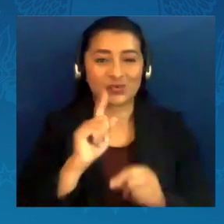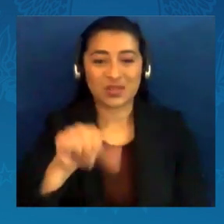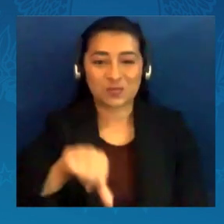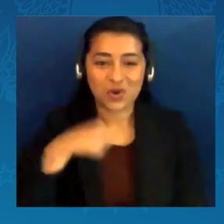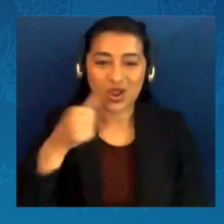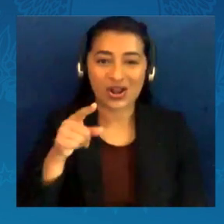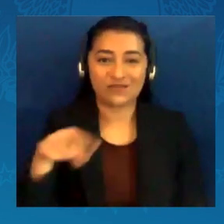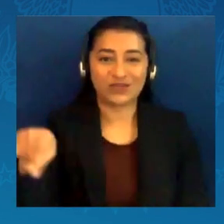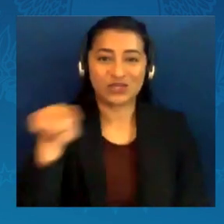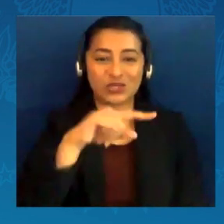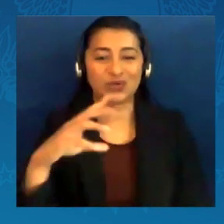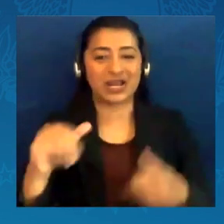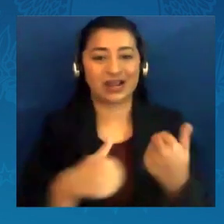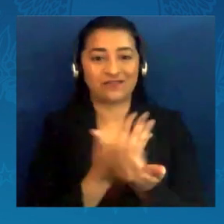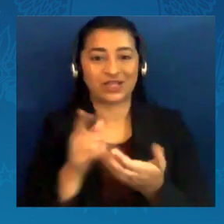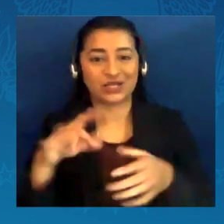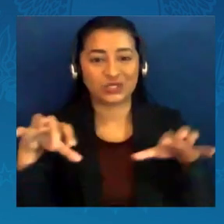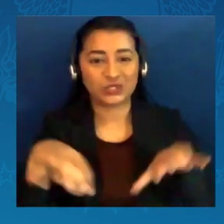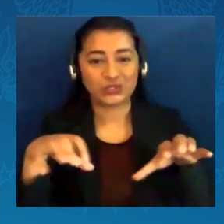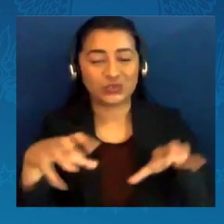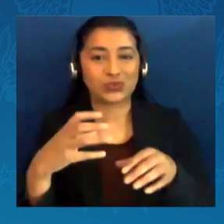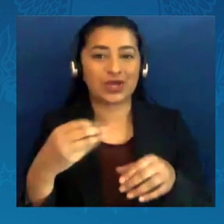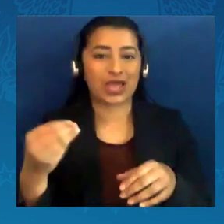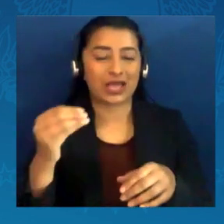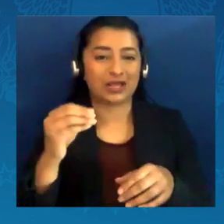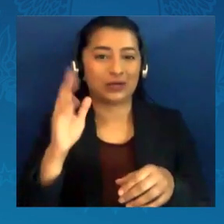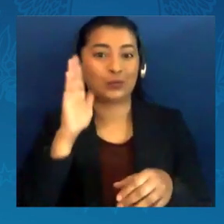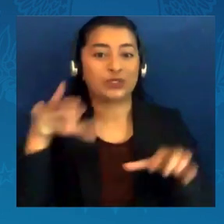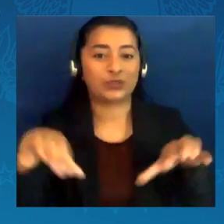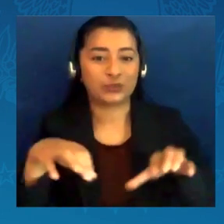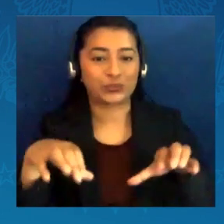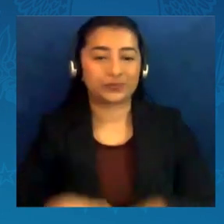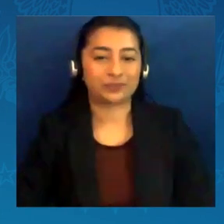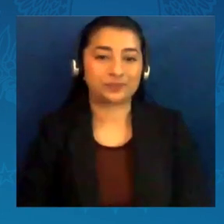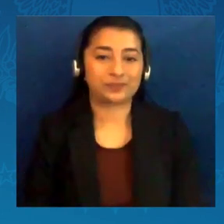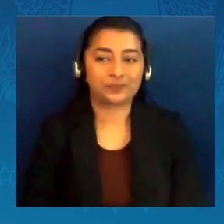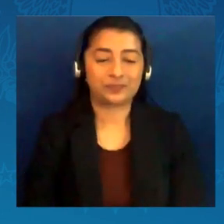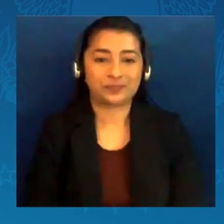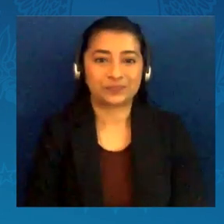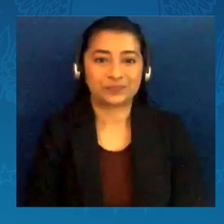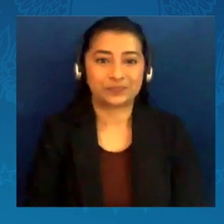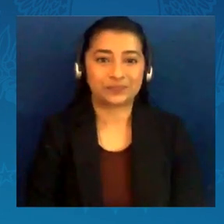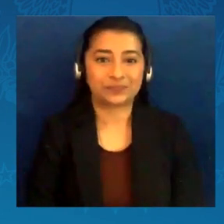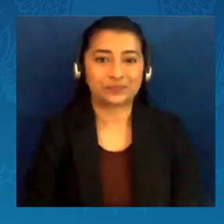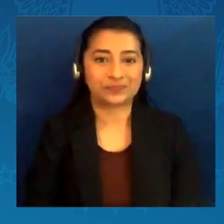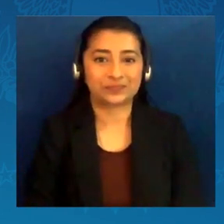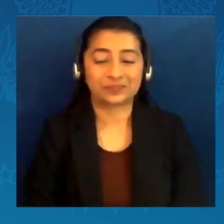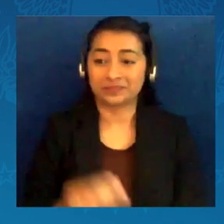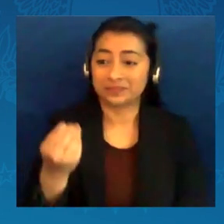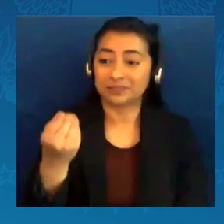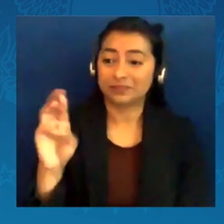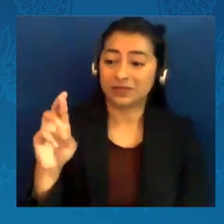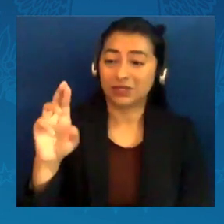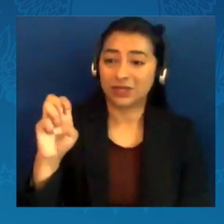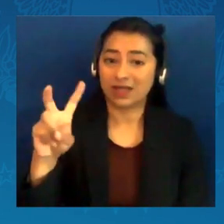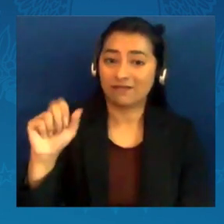and have done and will be so, we'll get started. Mr. Evans, you're going to start? Mr. Evans: Absolutely. Good afternoon, everybody.